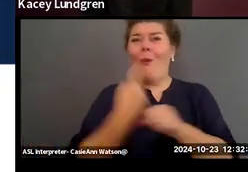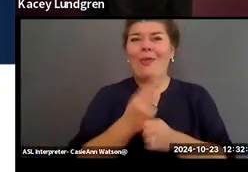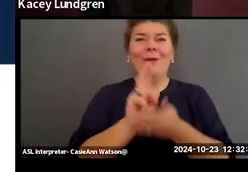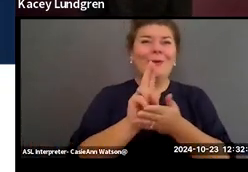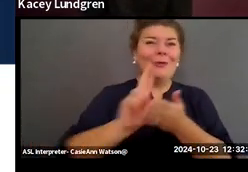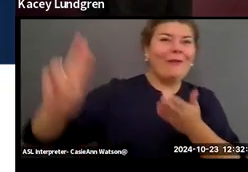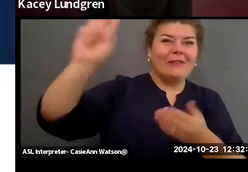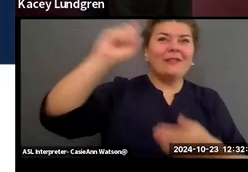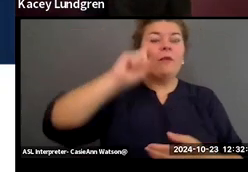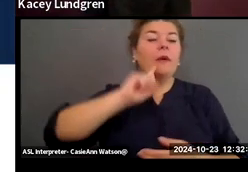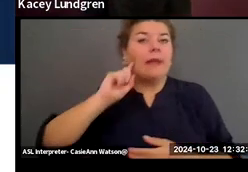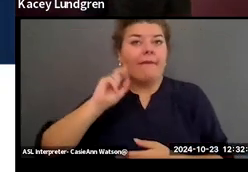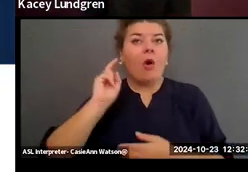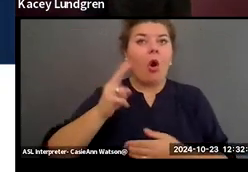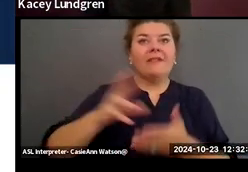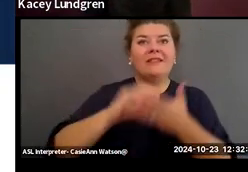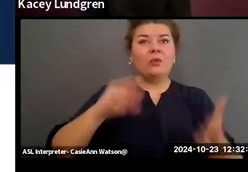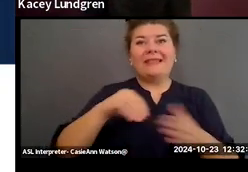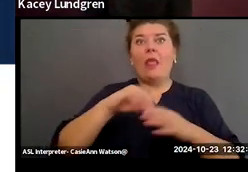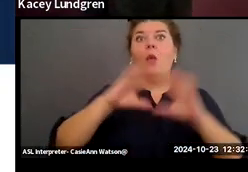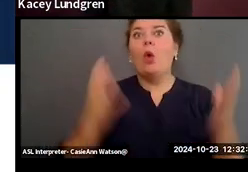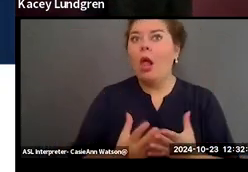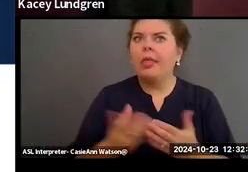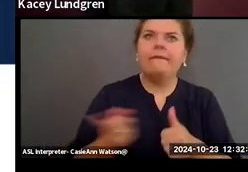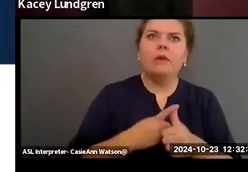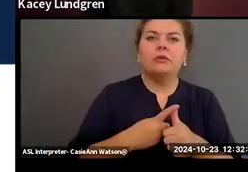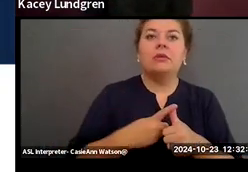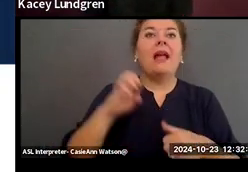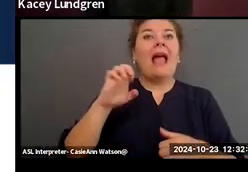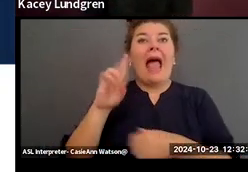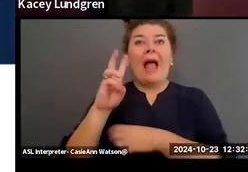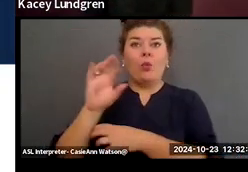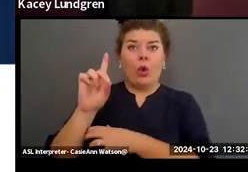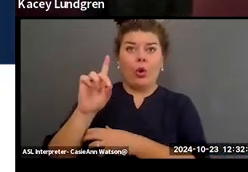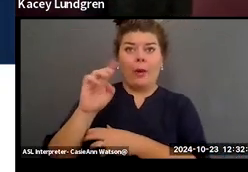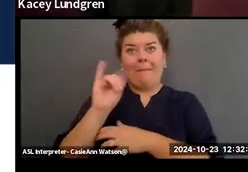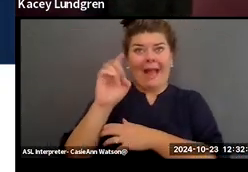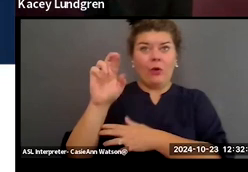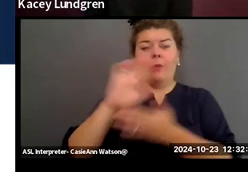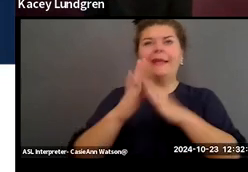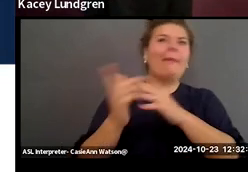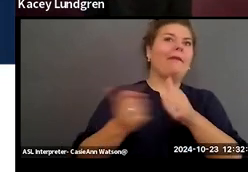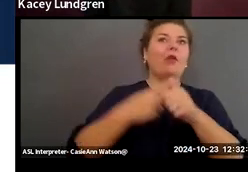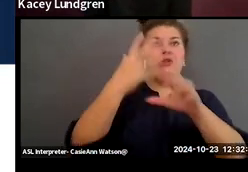for deaf and hard of hearing students in the world. Edward Minor Gallaudet became the first president of the university,